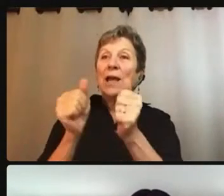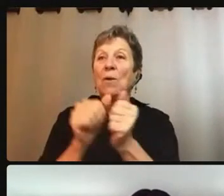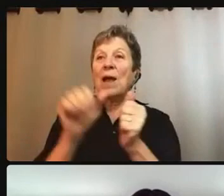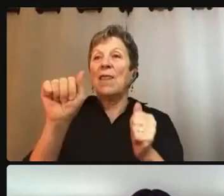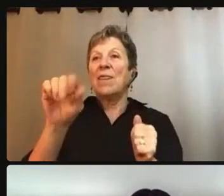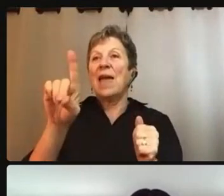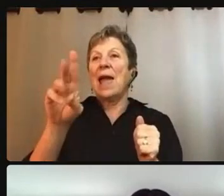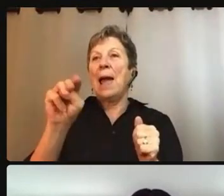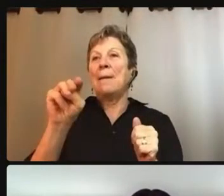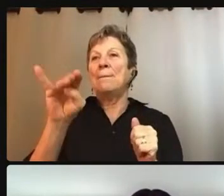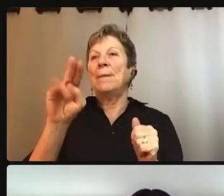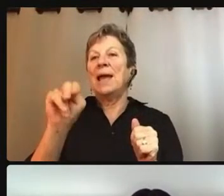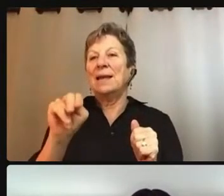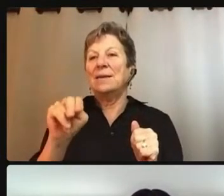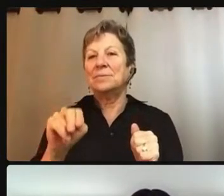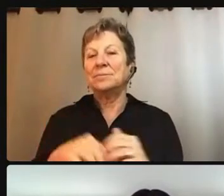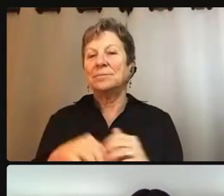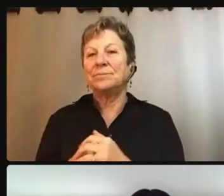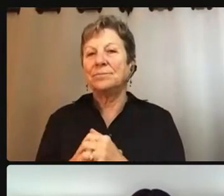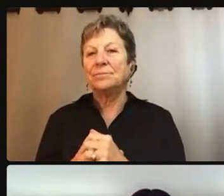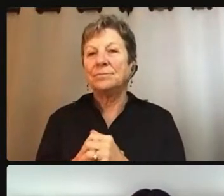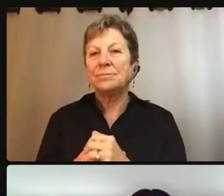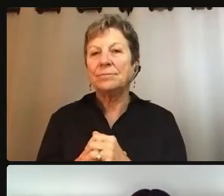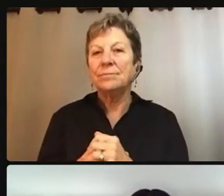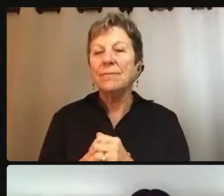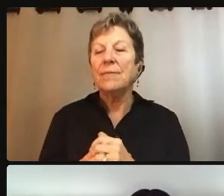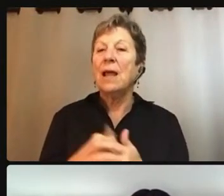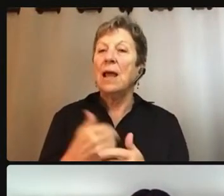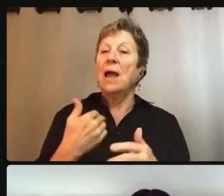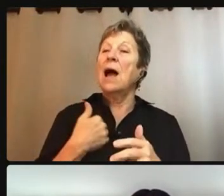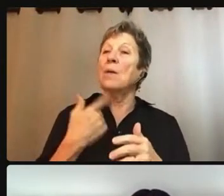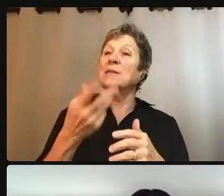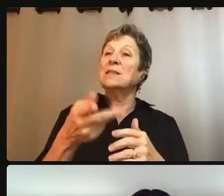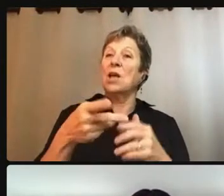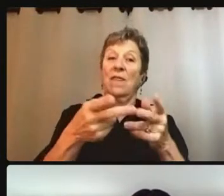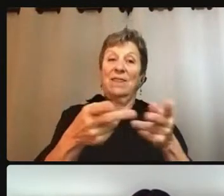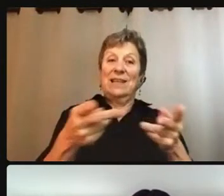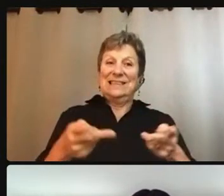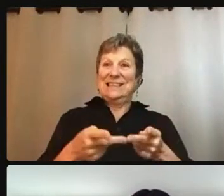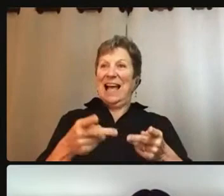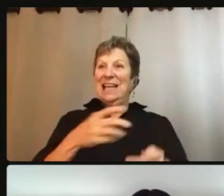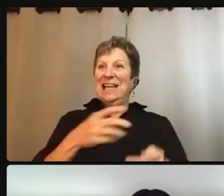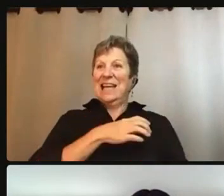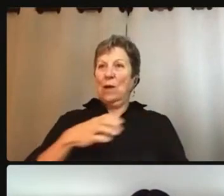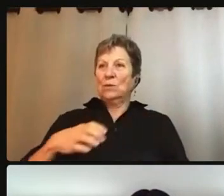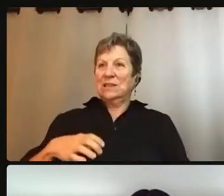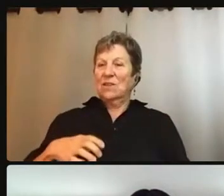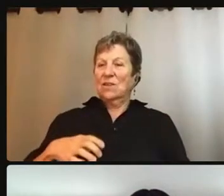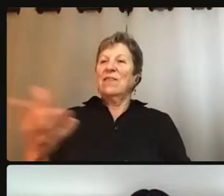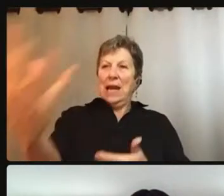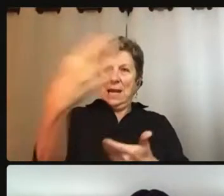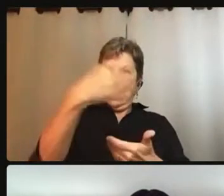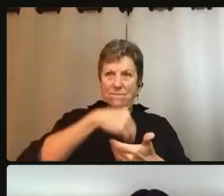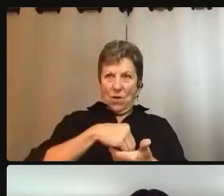COMMUNICATING WITH